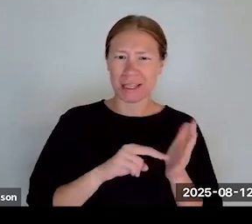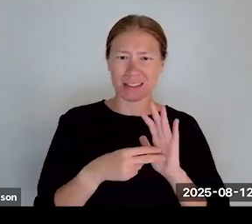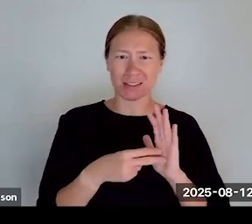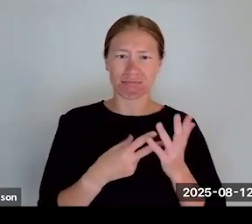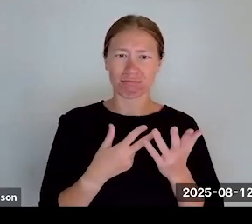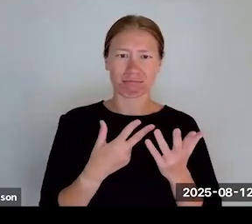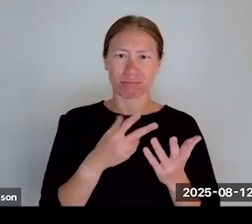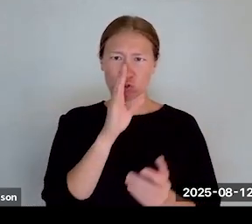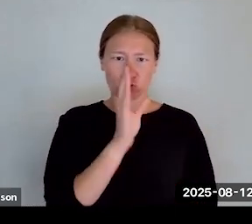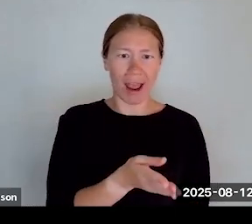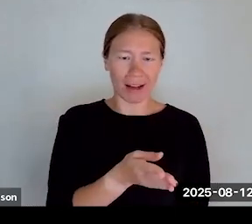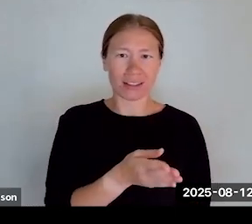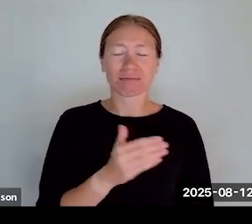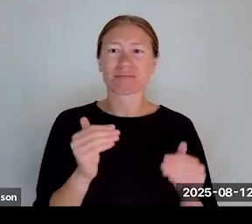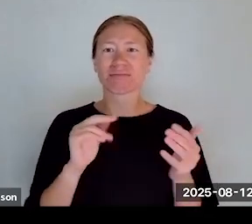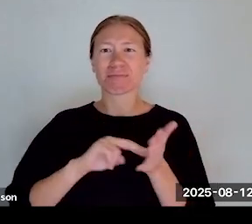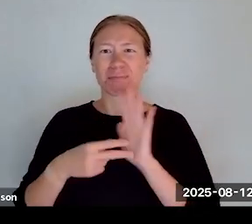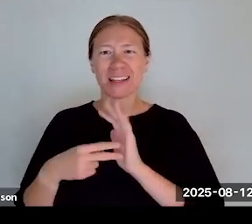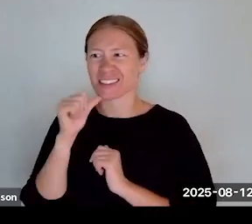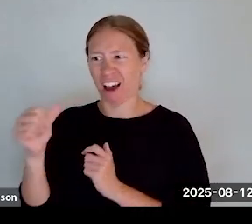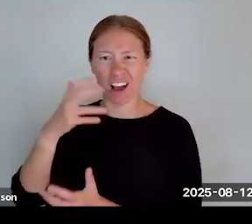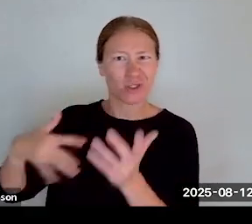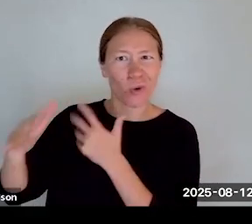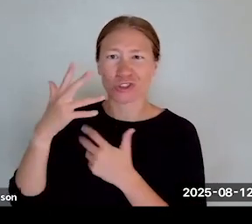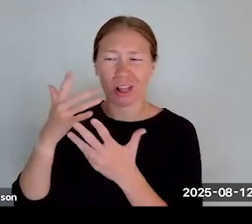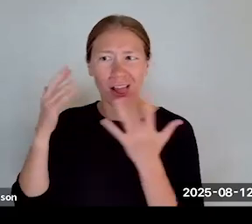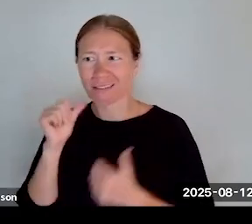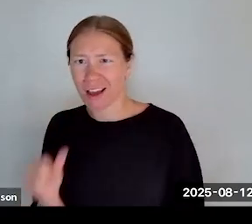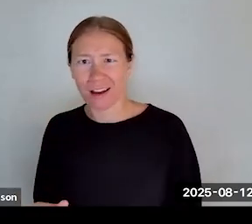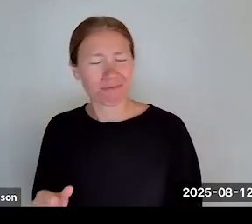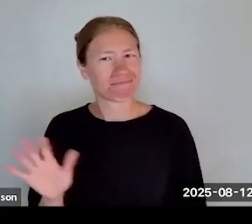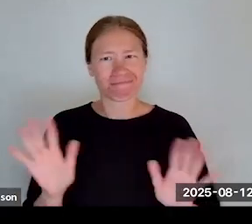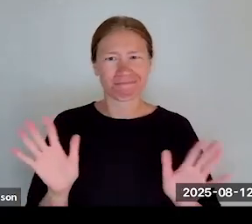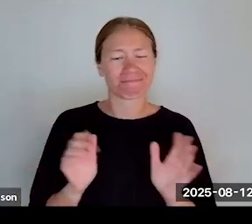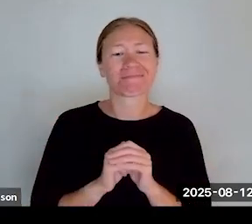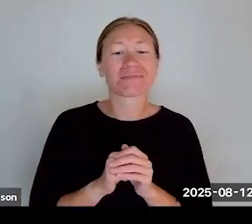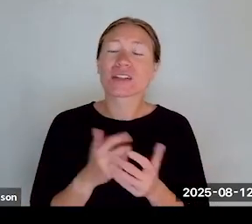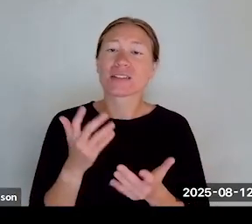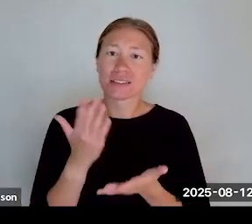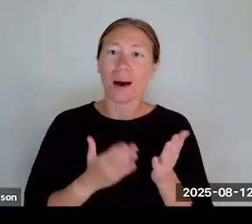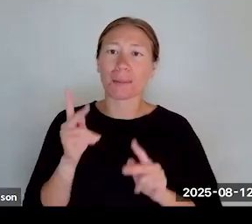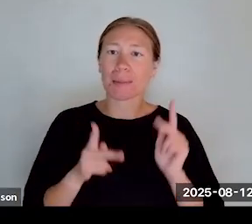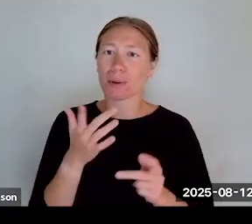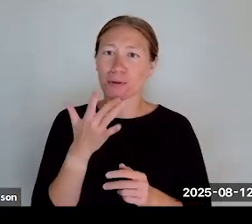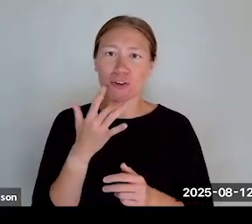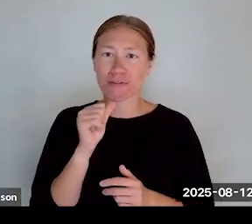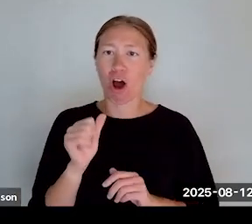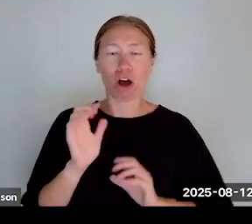Remember that some individuals may communicate in a direct manner and may not engage in small talk. This should not be interpreted